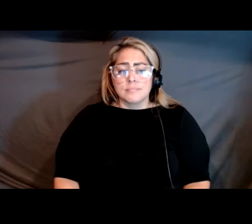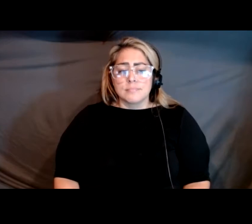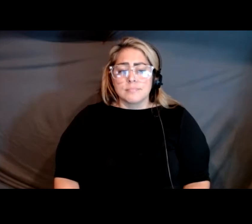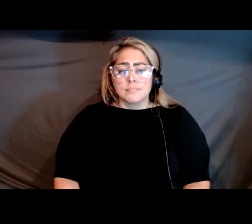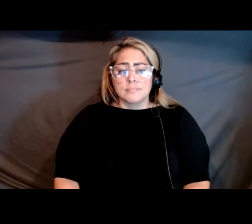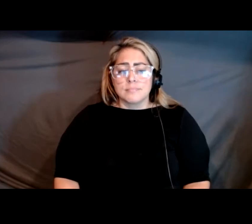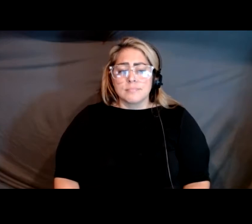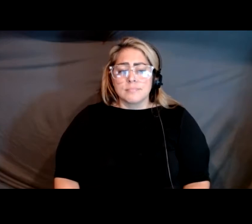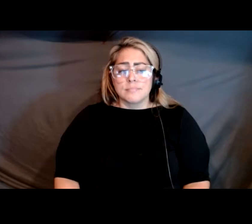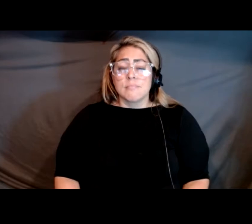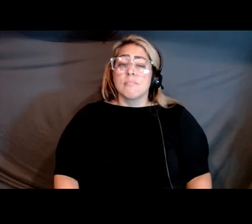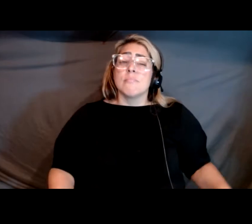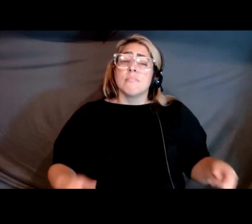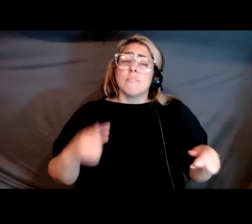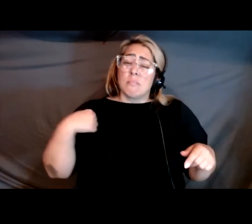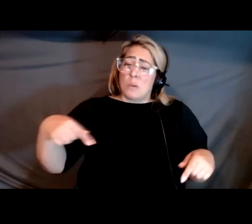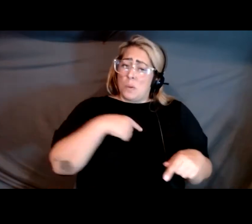We also acknowledge and mourn